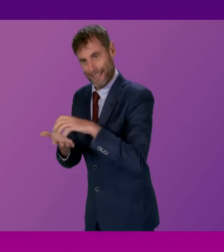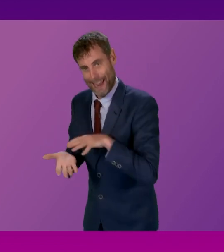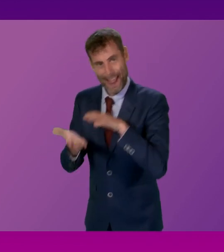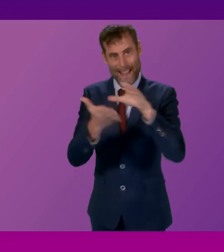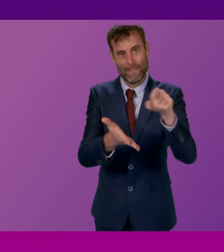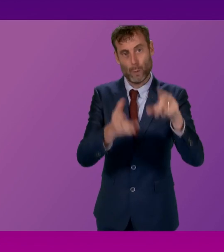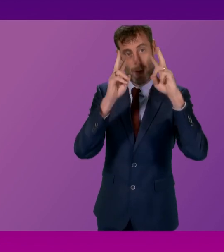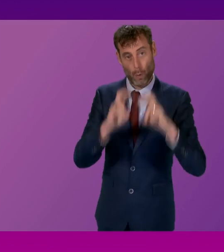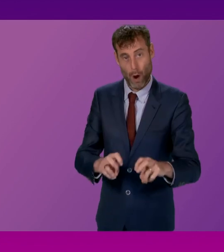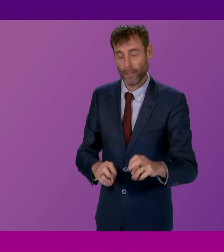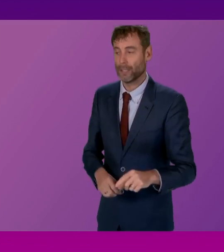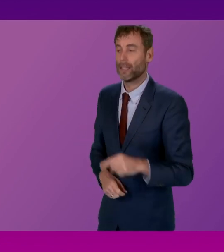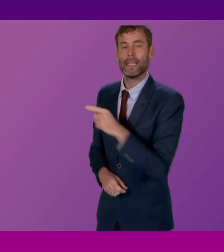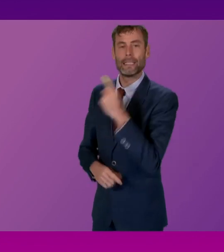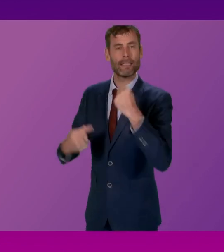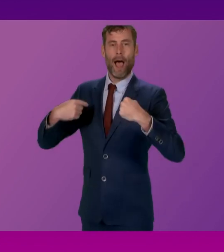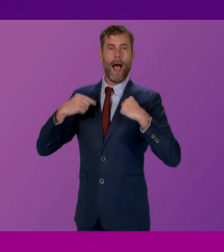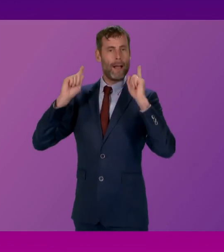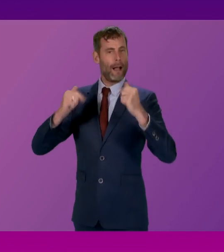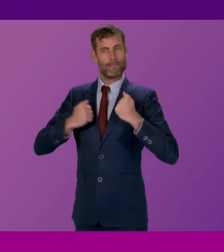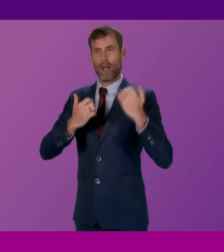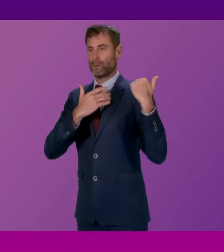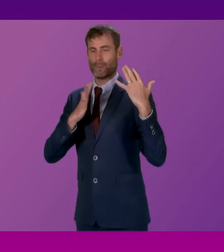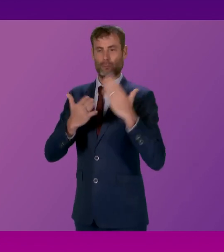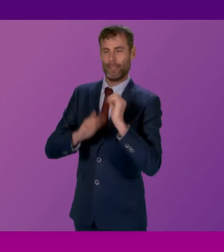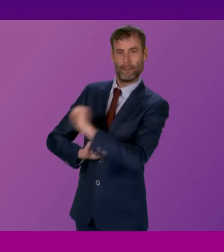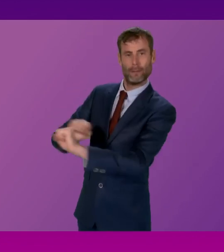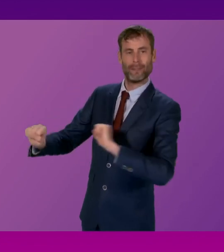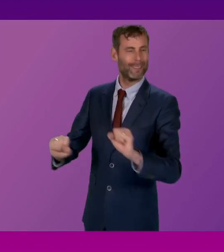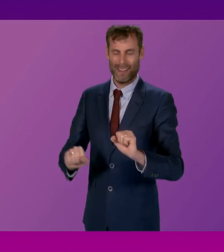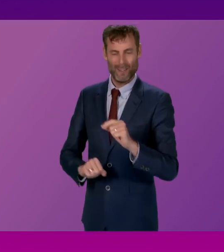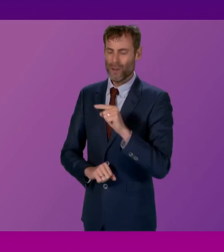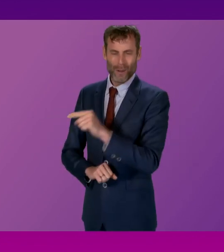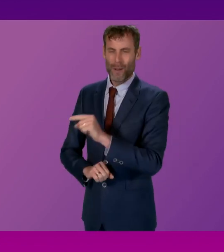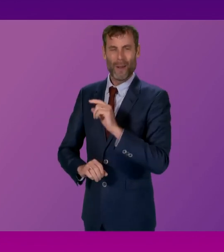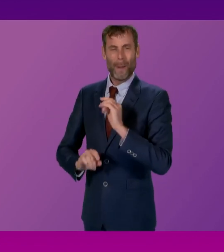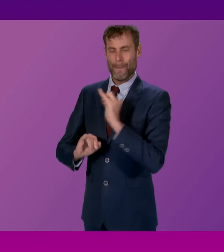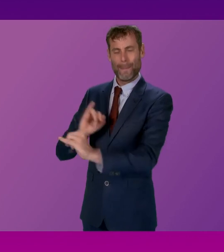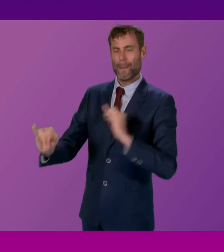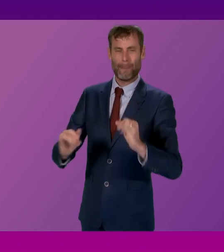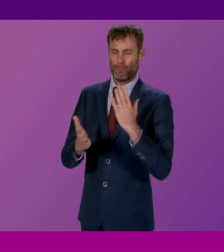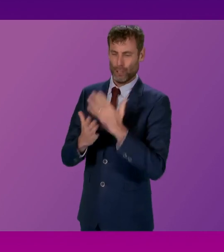To abdicate responsibility is frankly shameful, and people right across the country will see that.